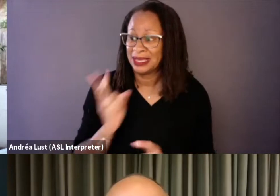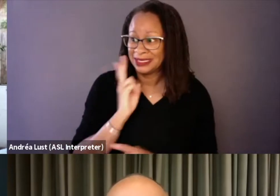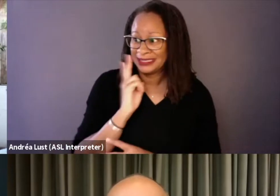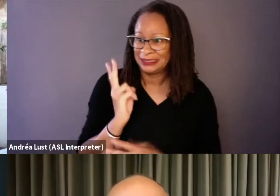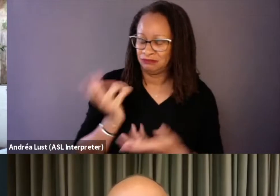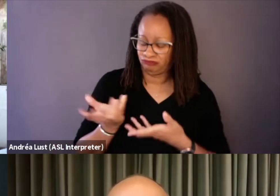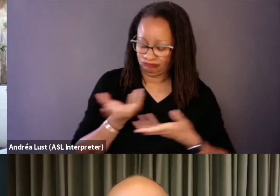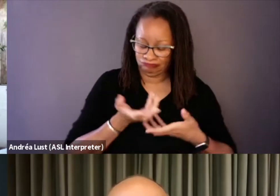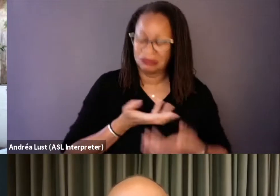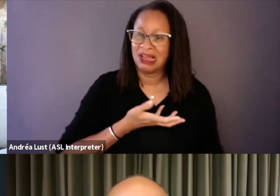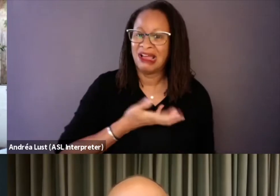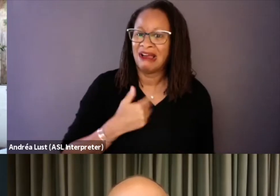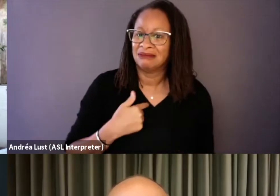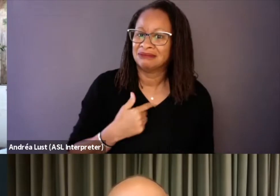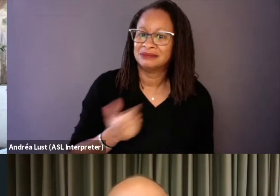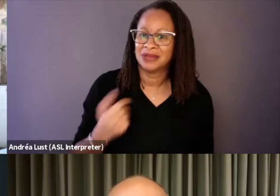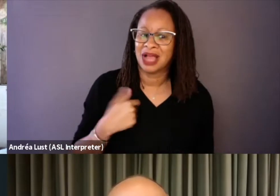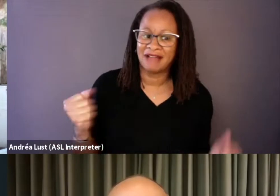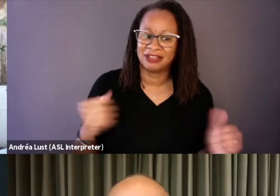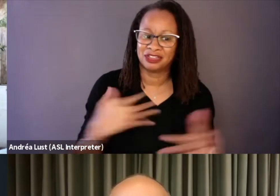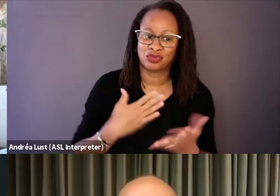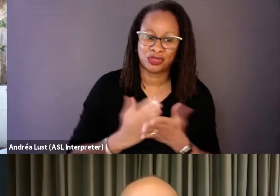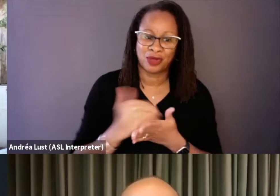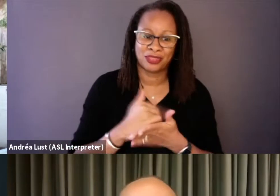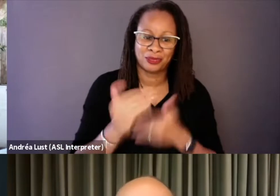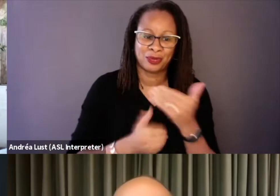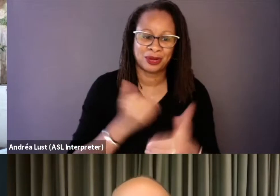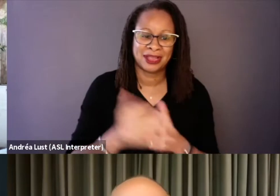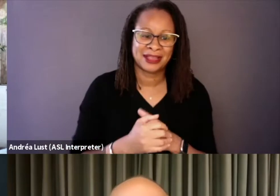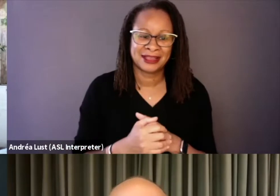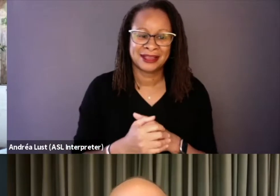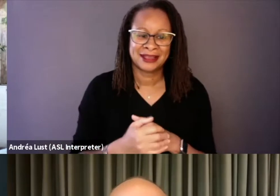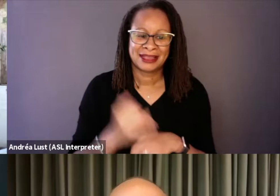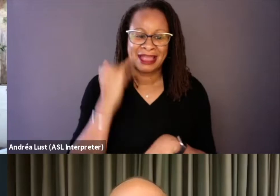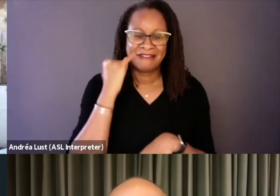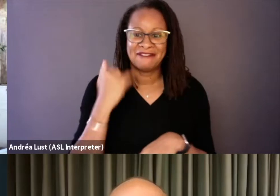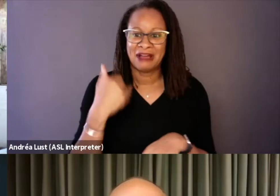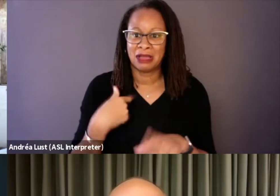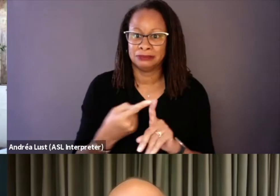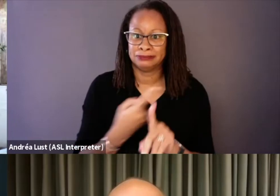And I was certainly afraid through the whole process that if I sort of went astray that he would come back